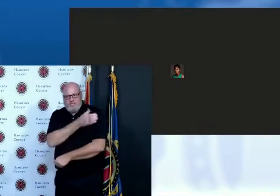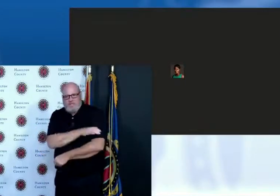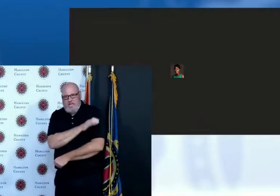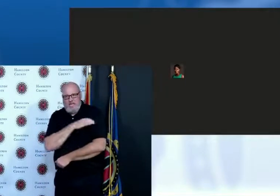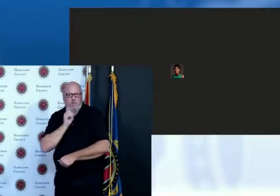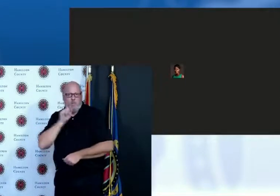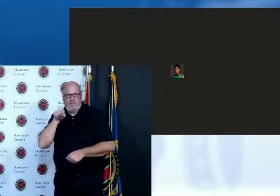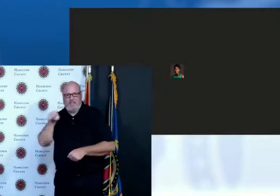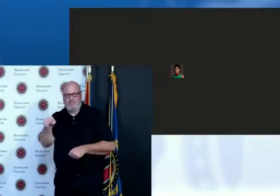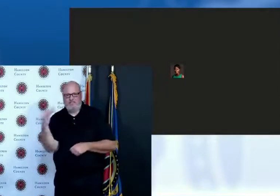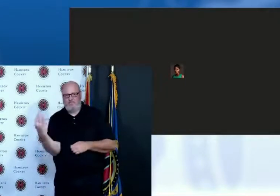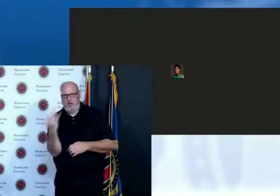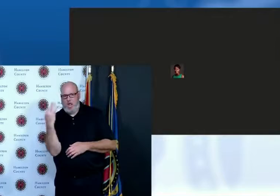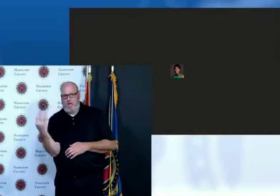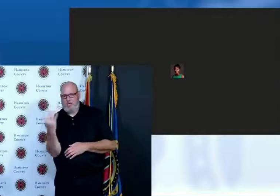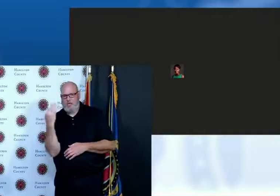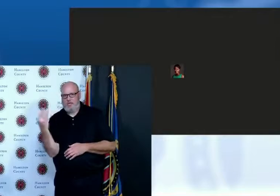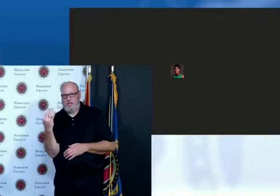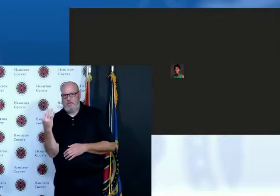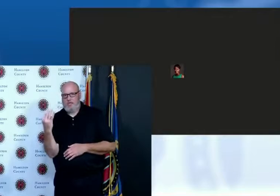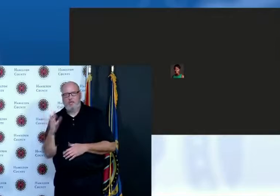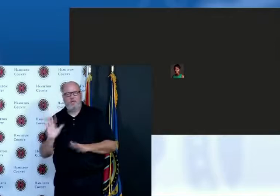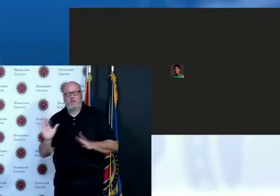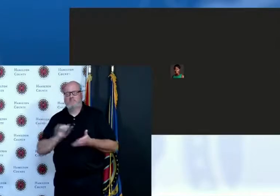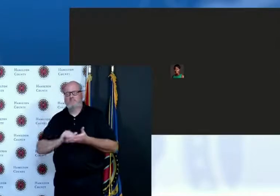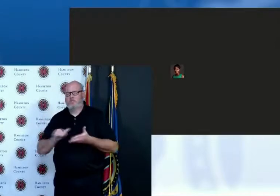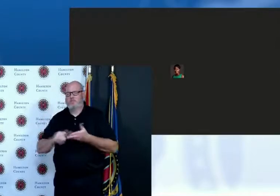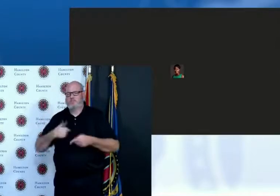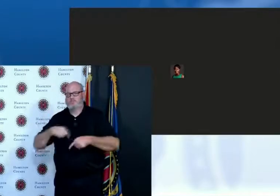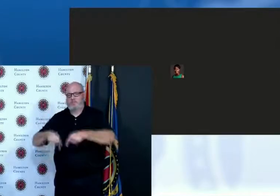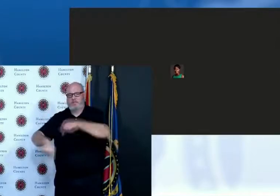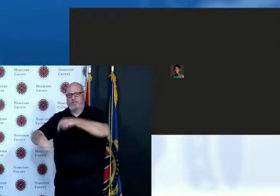been other ones that I'm not aware of but we are working okay thank you